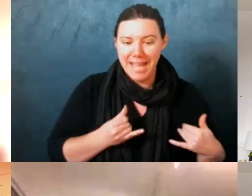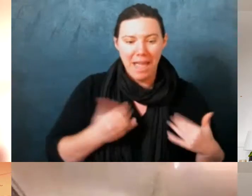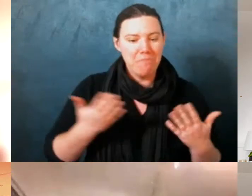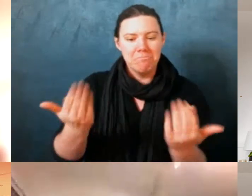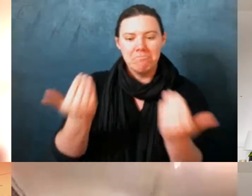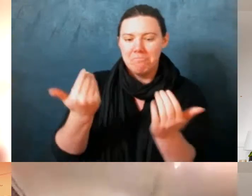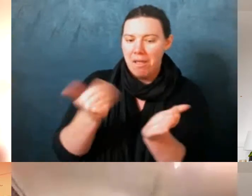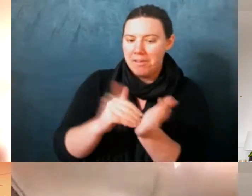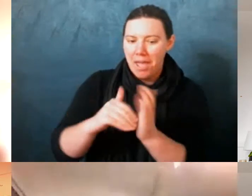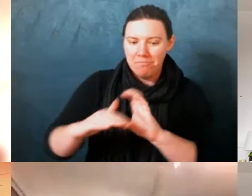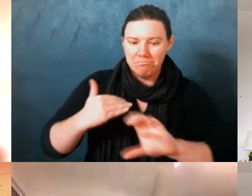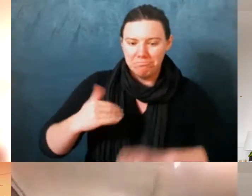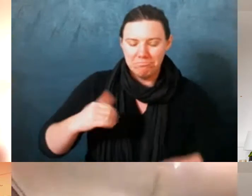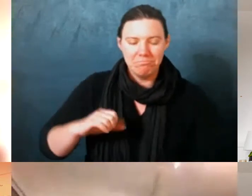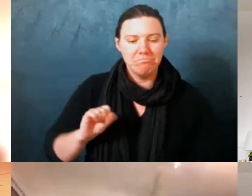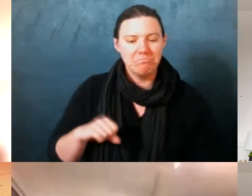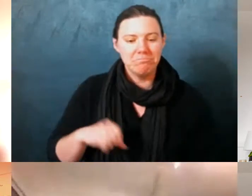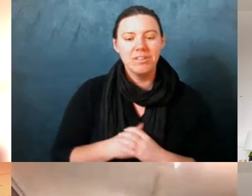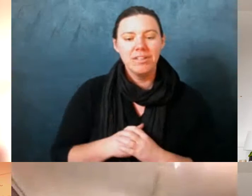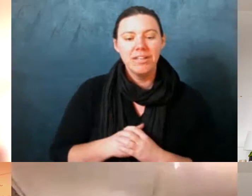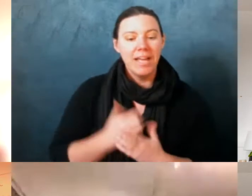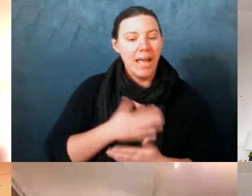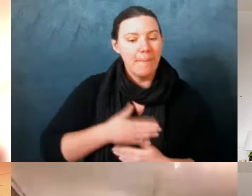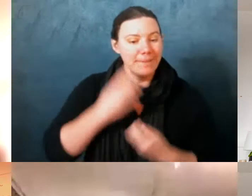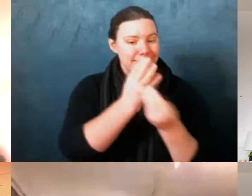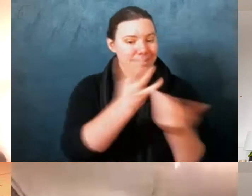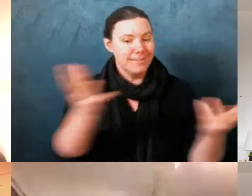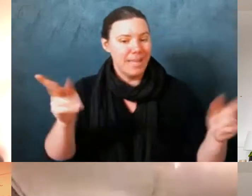know about our Listening Sessions.